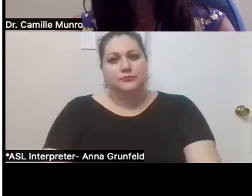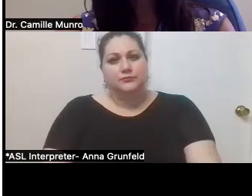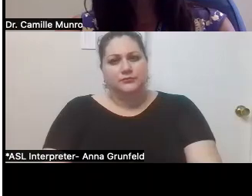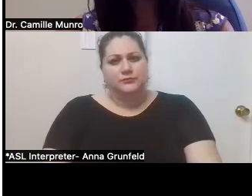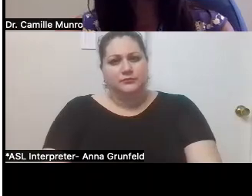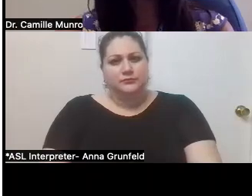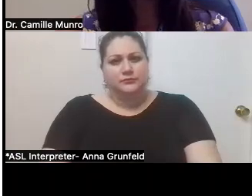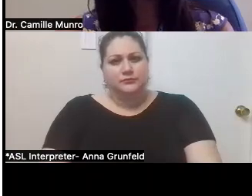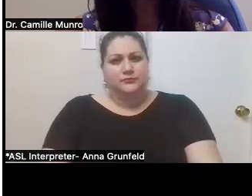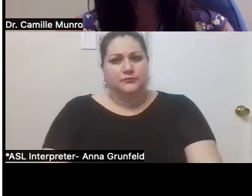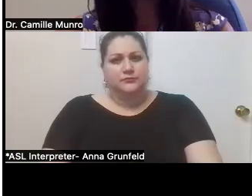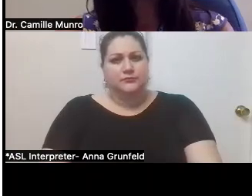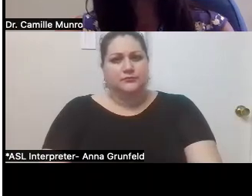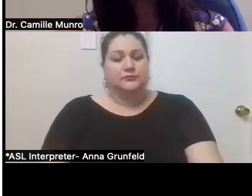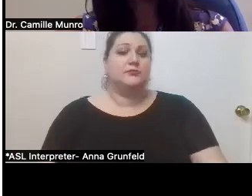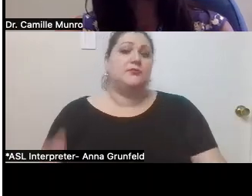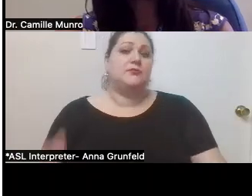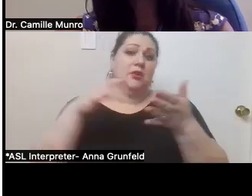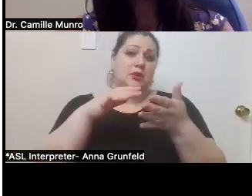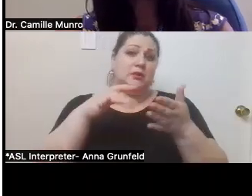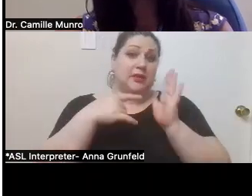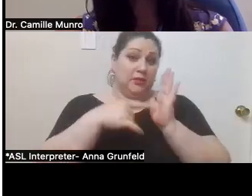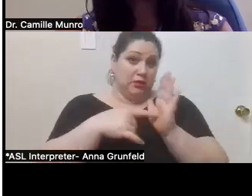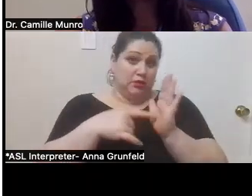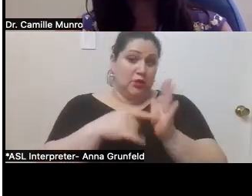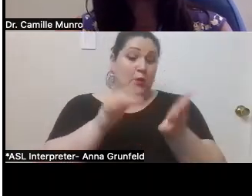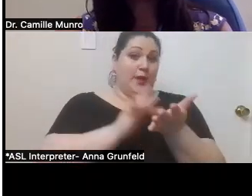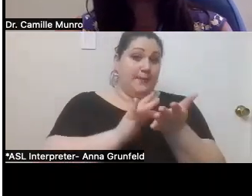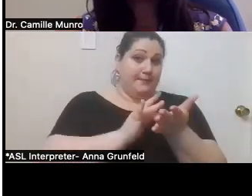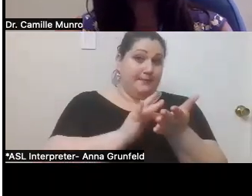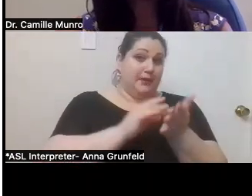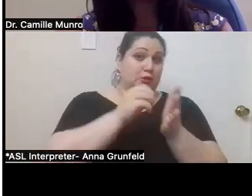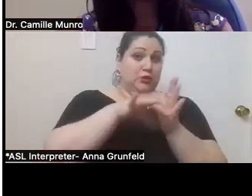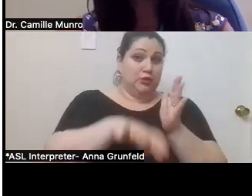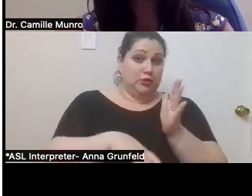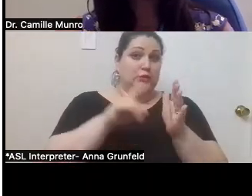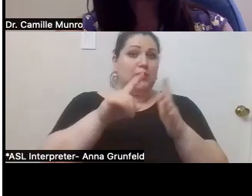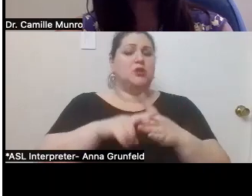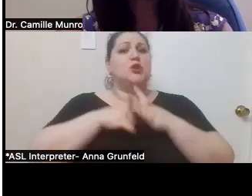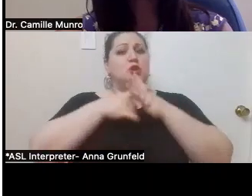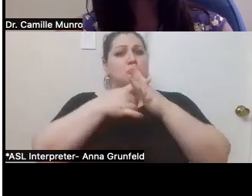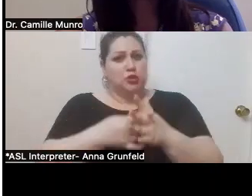studies show that medical students begin training with similar or better mental health than age match controls.